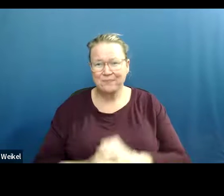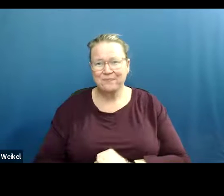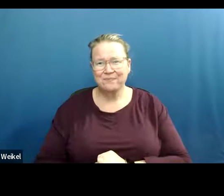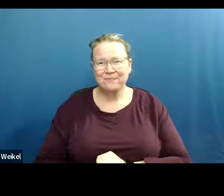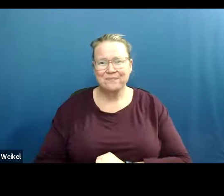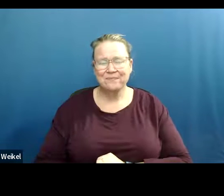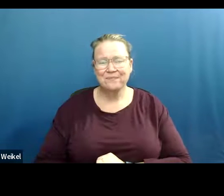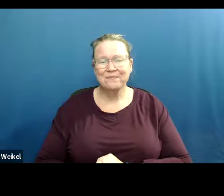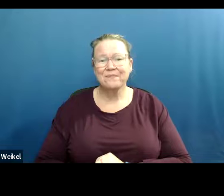Harm (He/Him): So